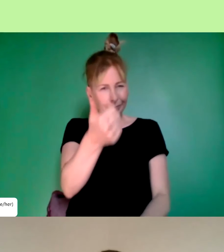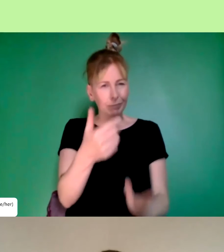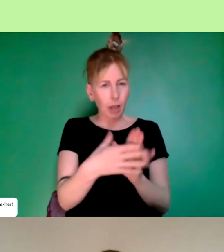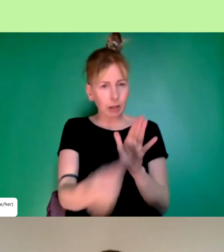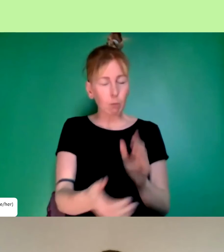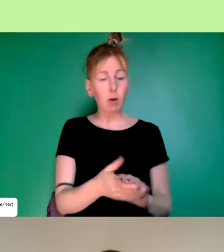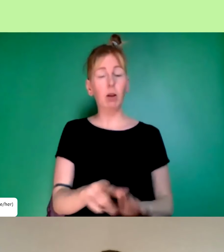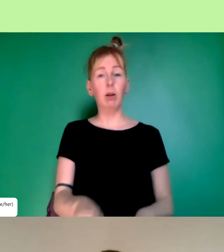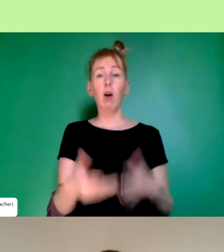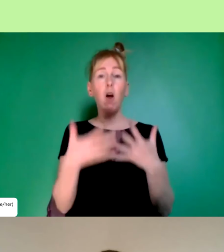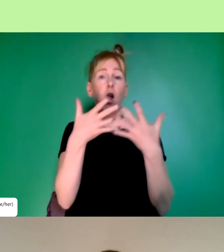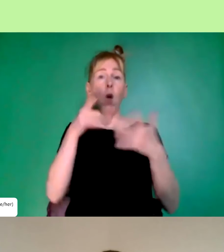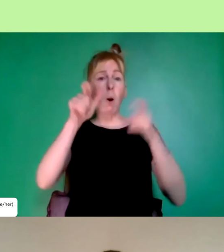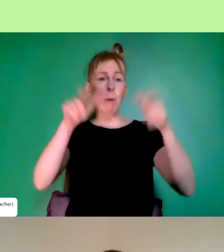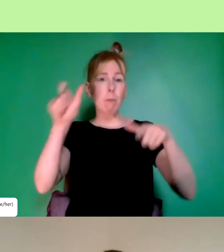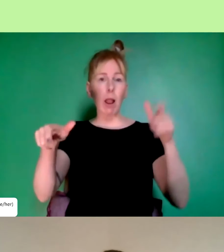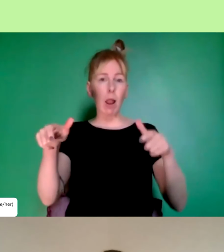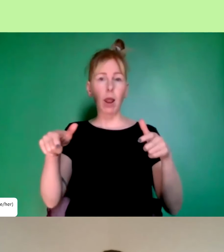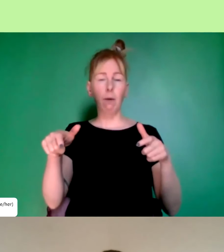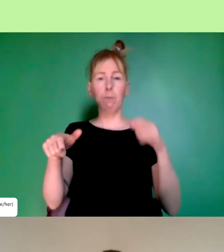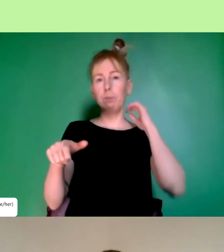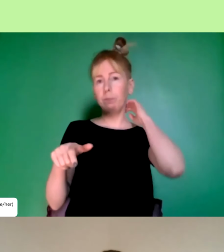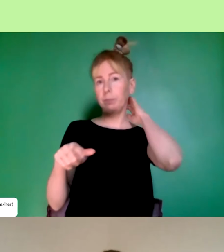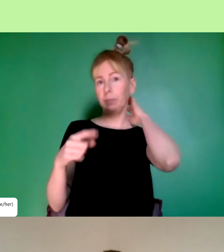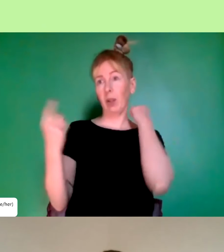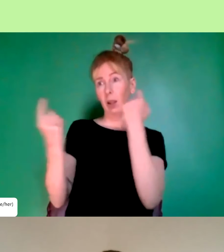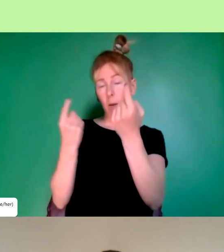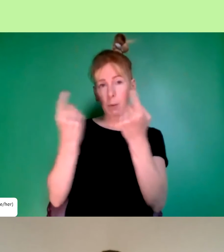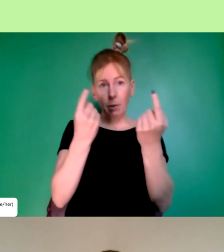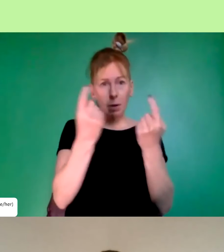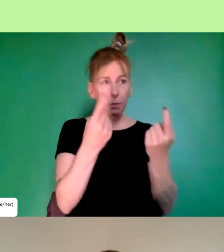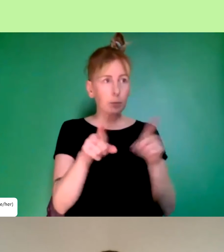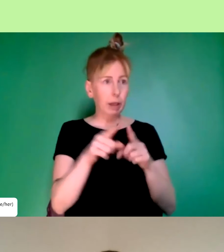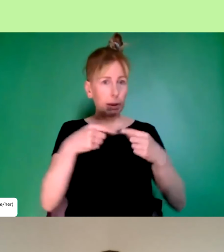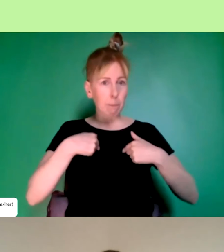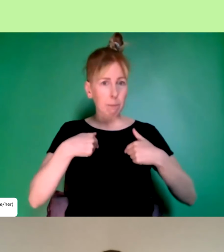positionality, which is untrue. Because if you actually look at how culture is defined, it's